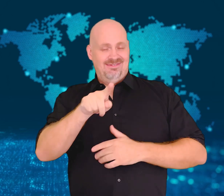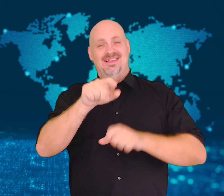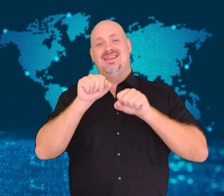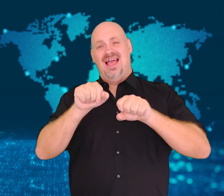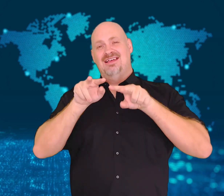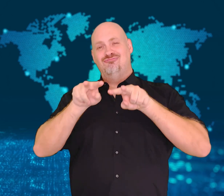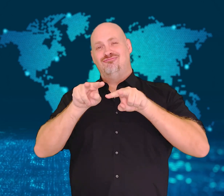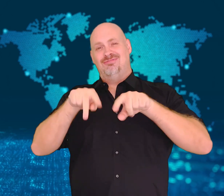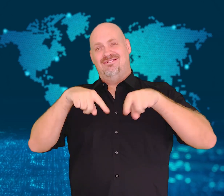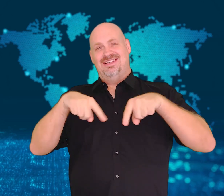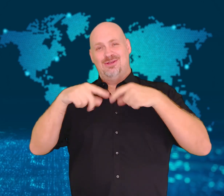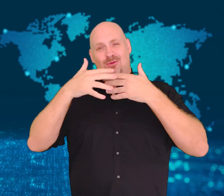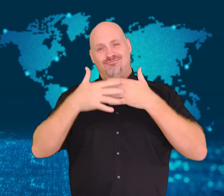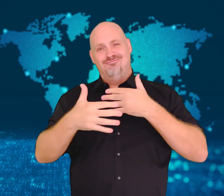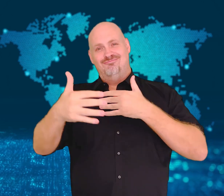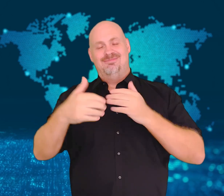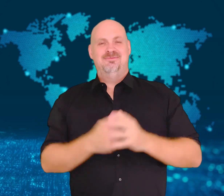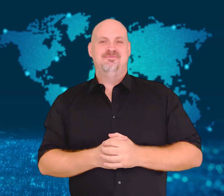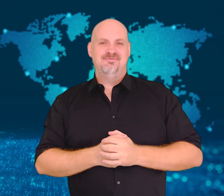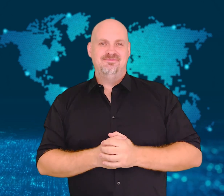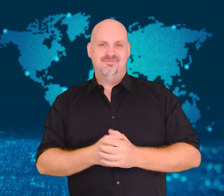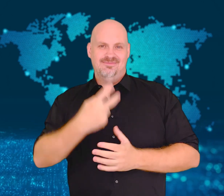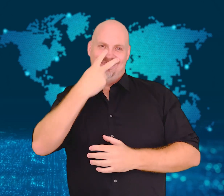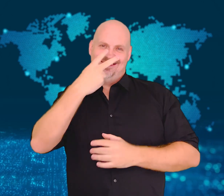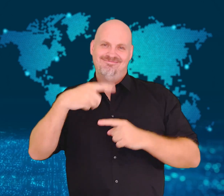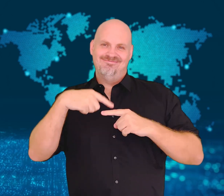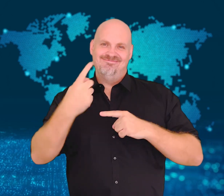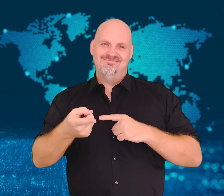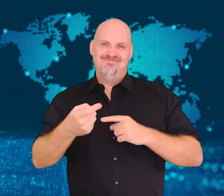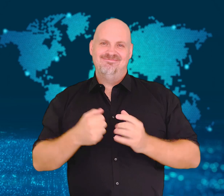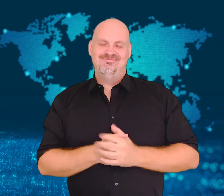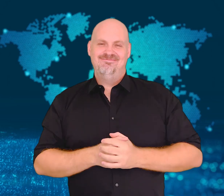to get new video updates! See you next time!